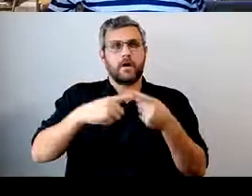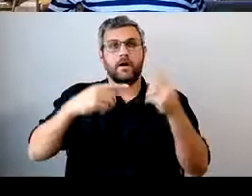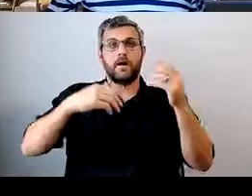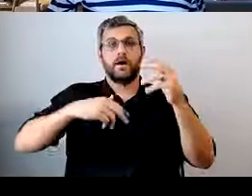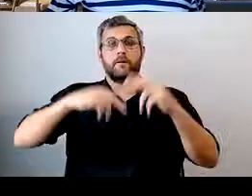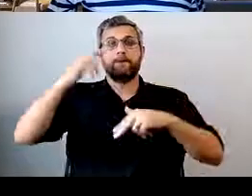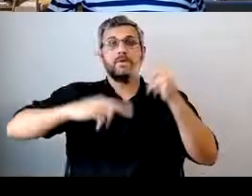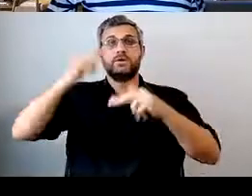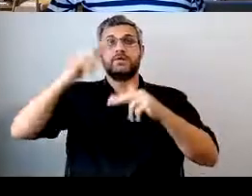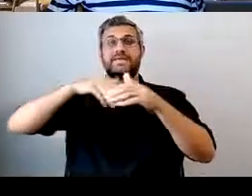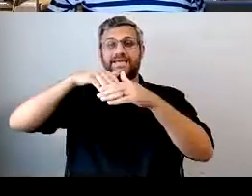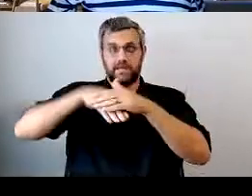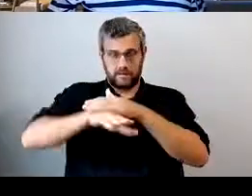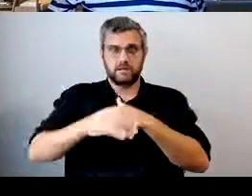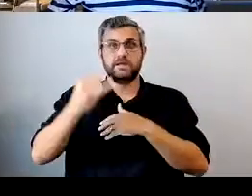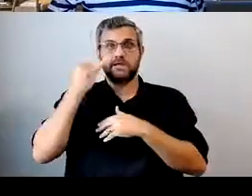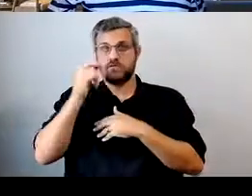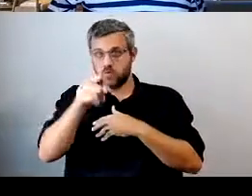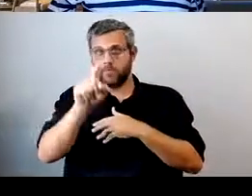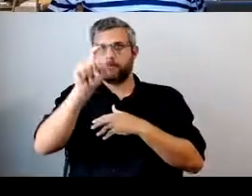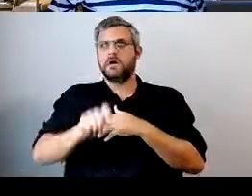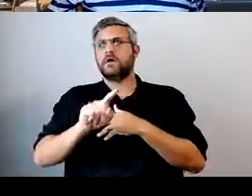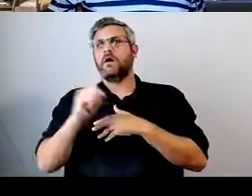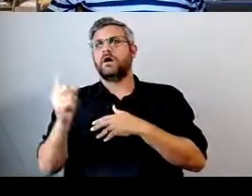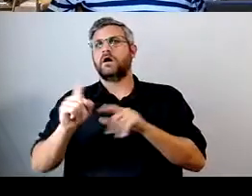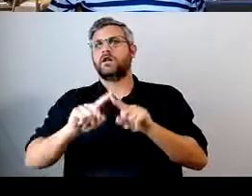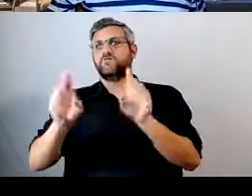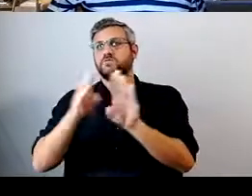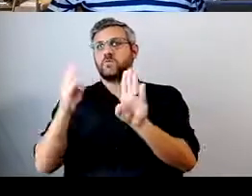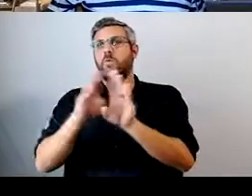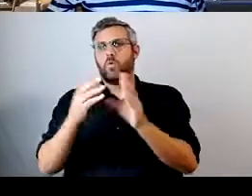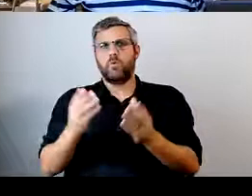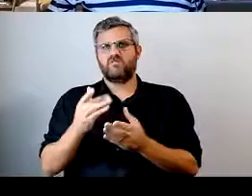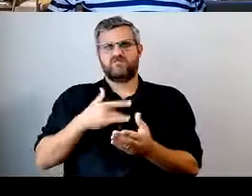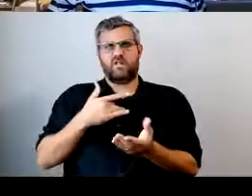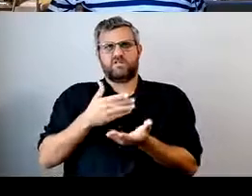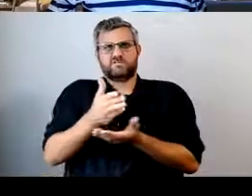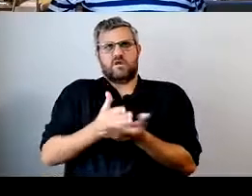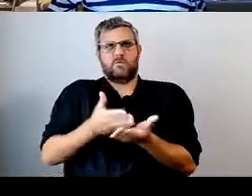if you are a person that has to go in a different door than everyone else, there's some marginalization involved there, right?